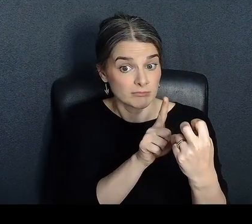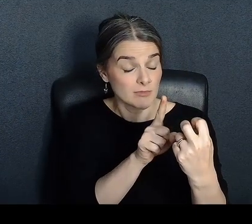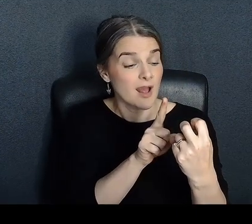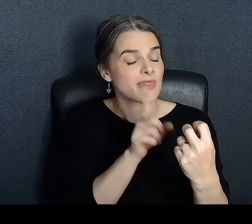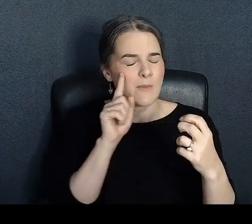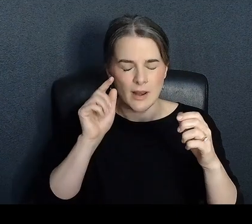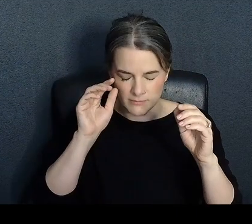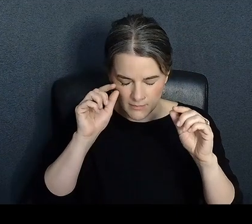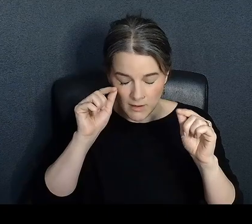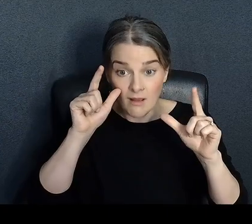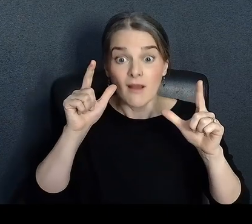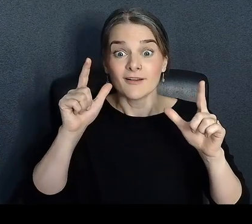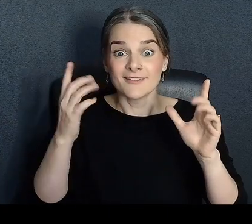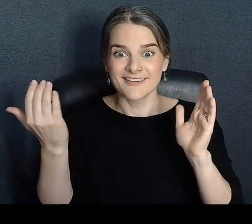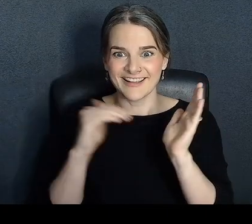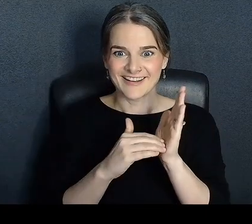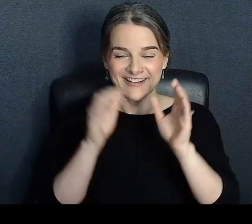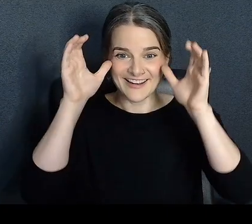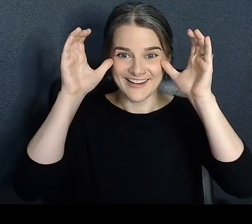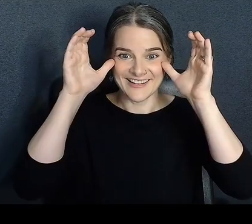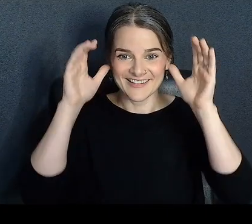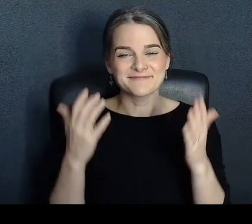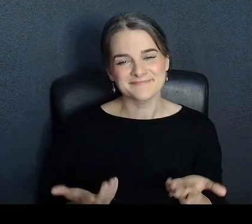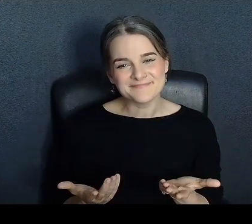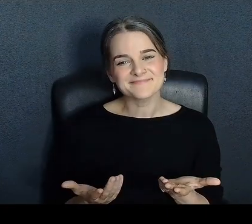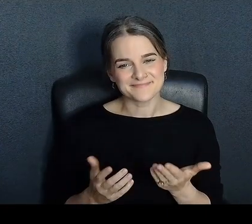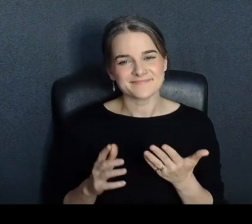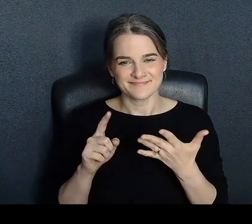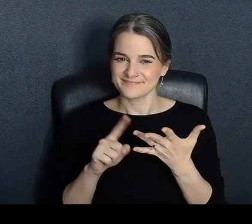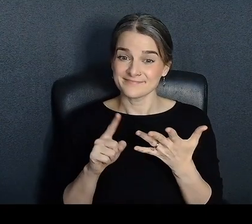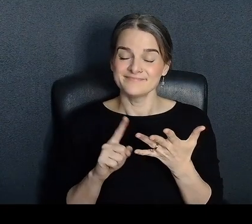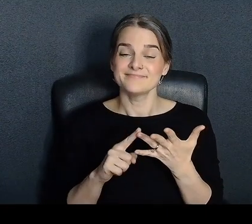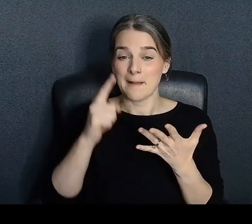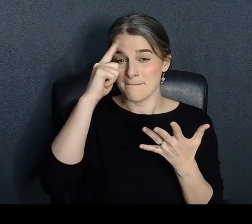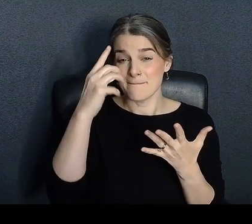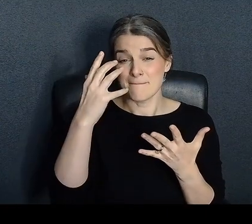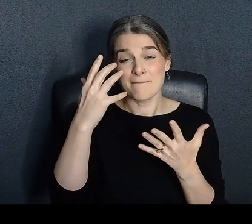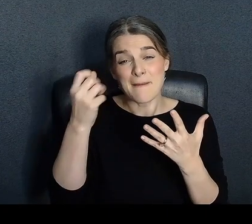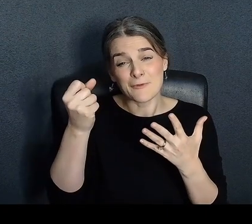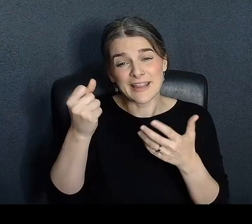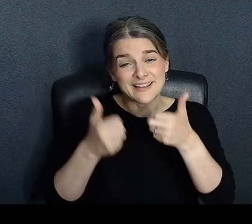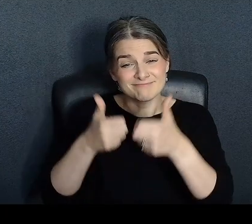Impaired memory and the ability to learn new tasks.